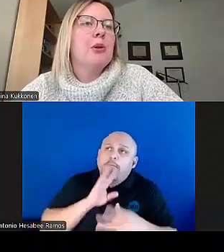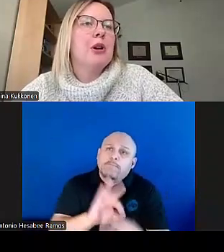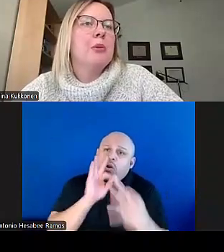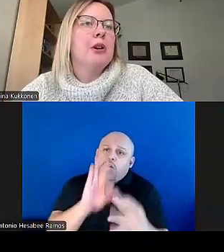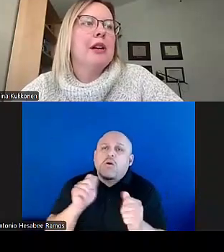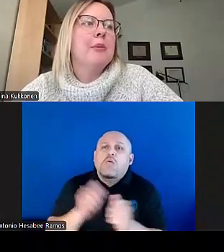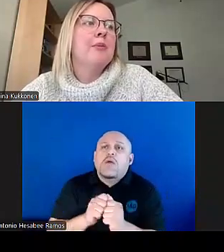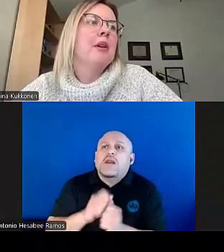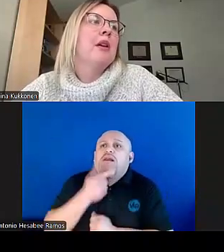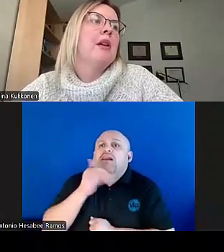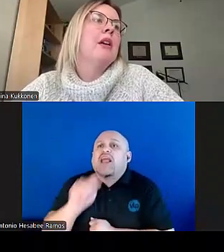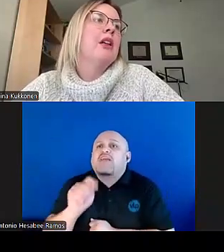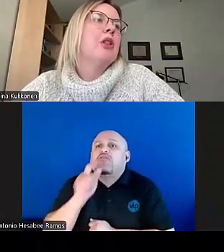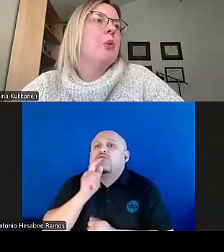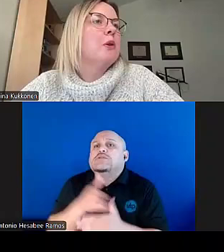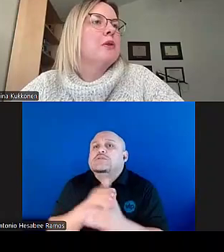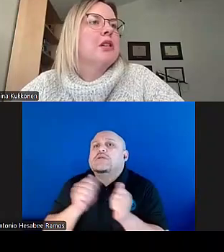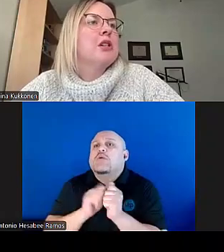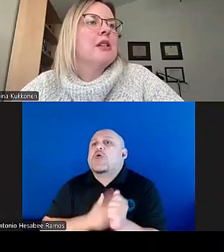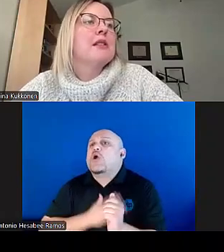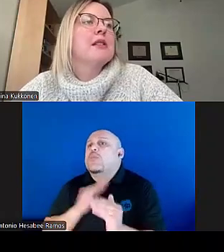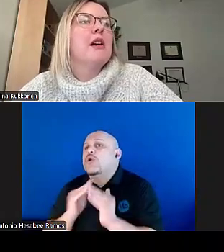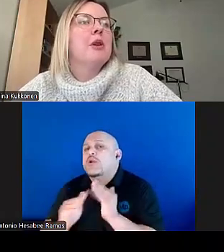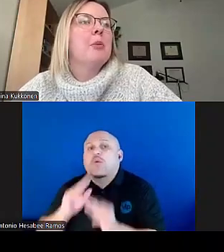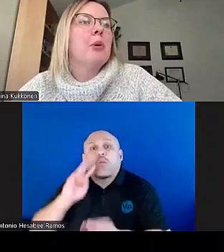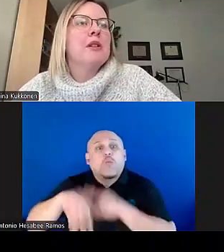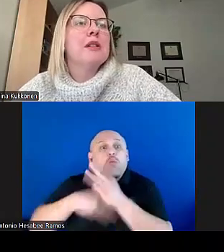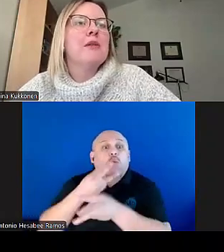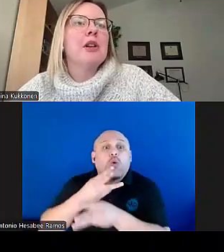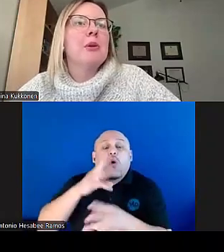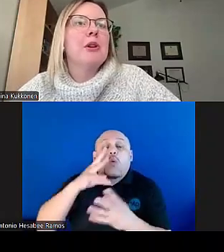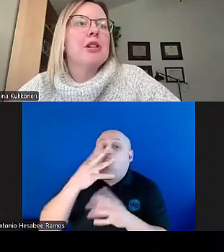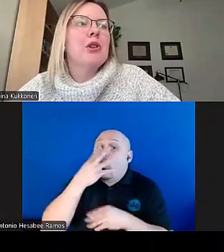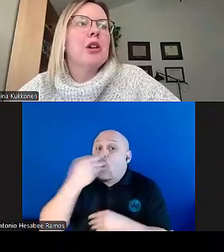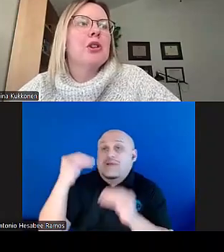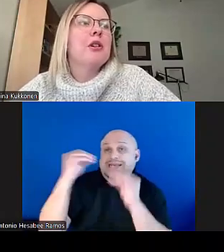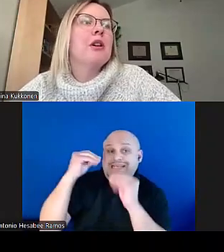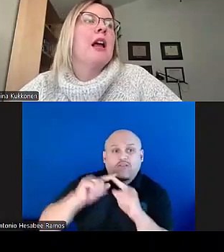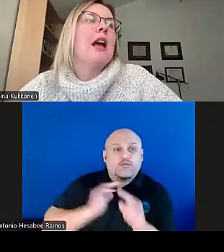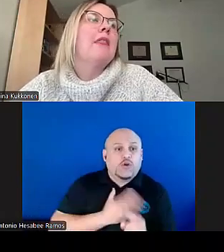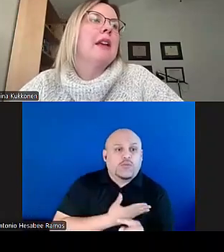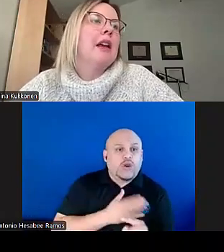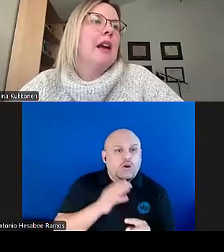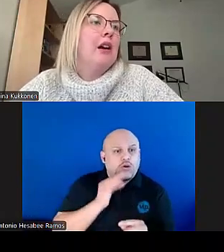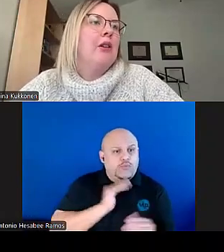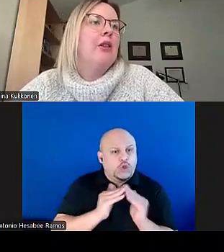with our community. The Wolf teaches us of the importance of our community structure and the care